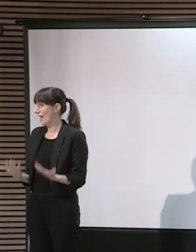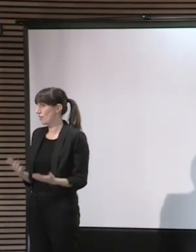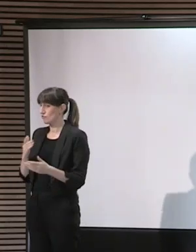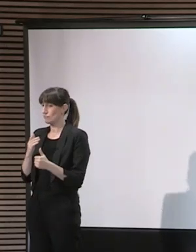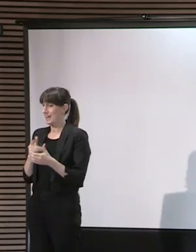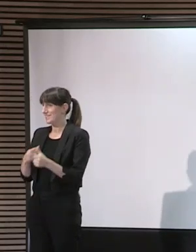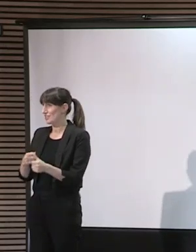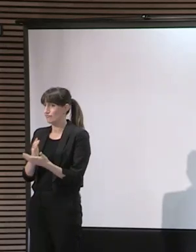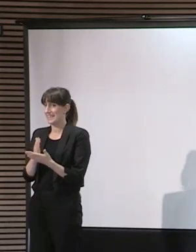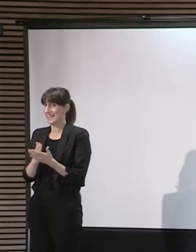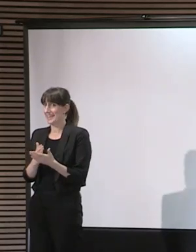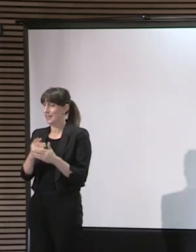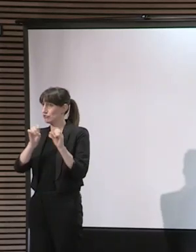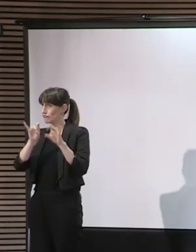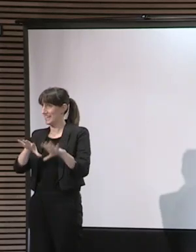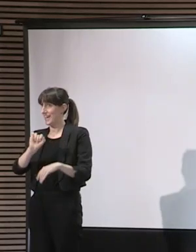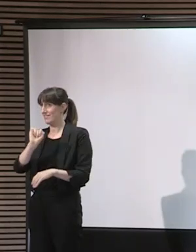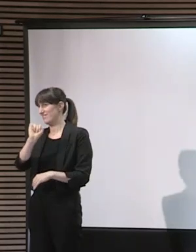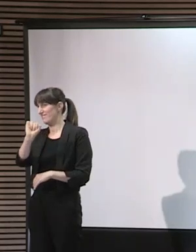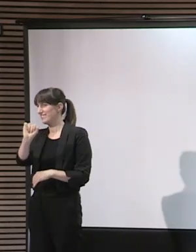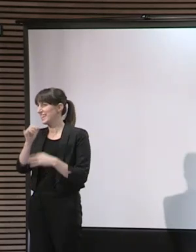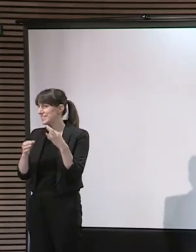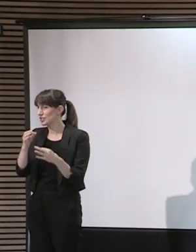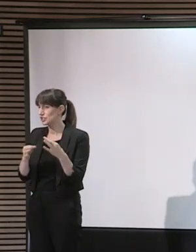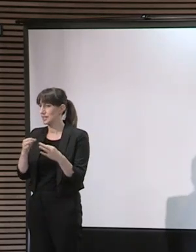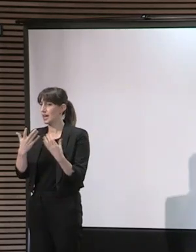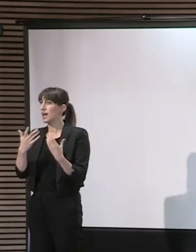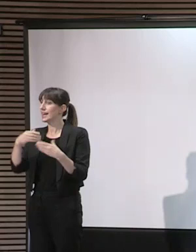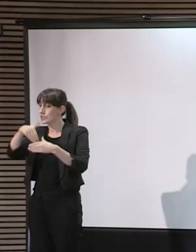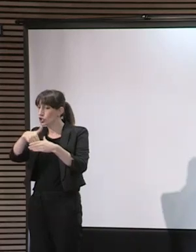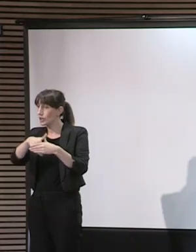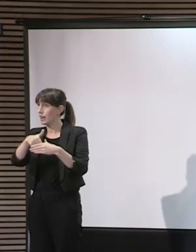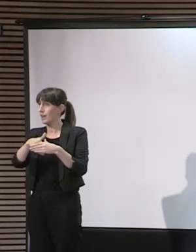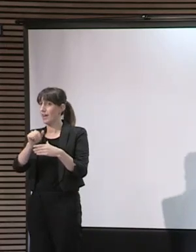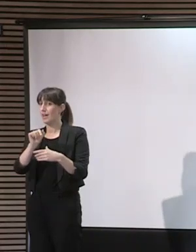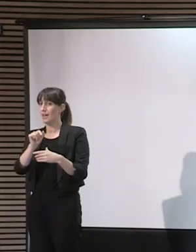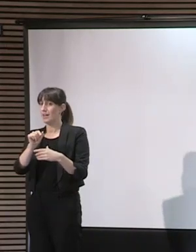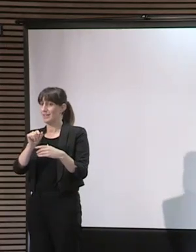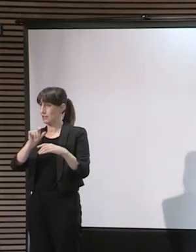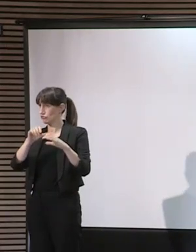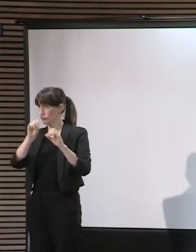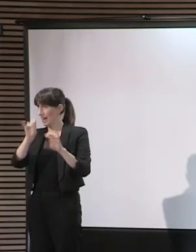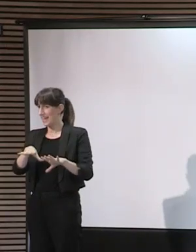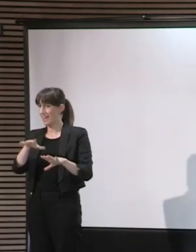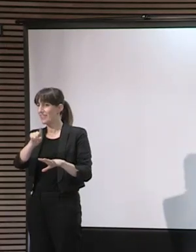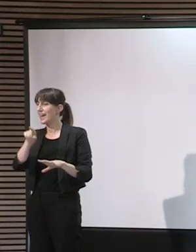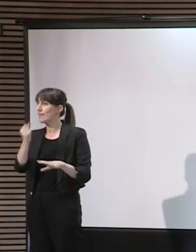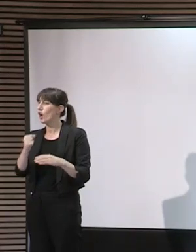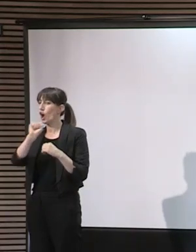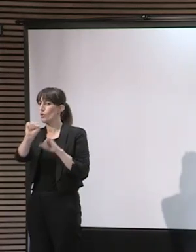they think needs to be in place. Ultimately, it's a matter for them. They may choose to open up while they